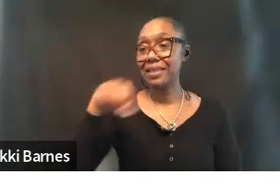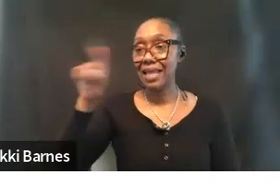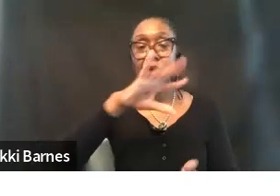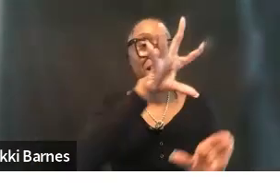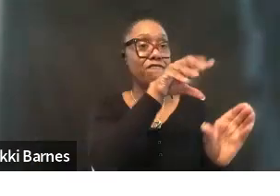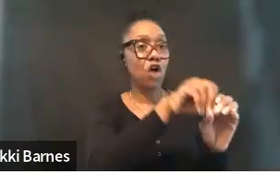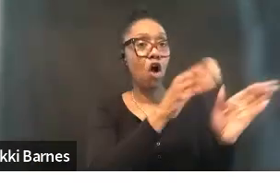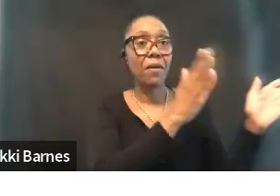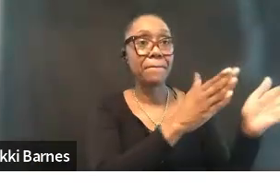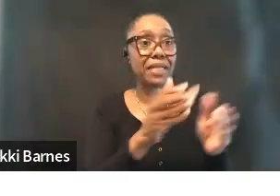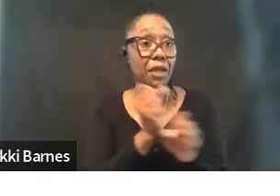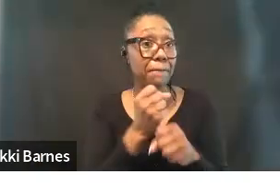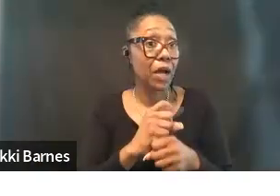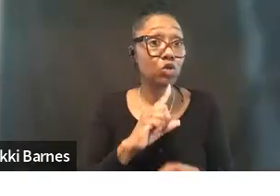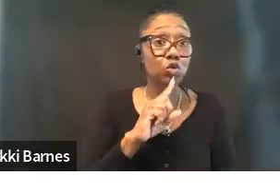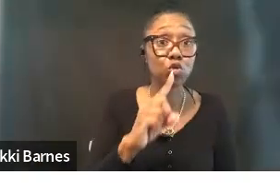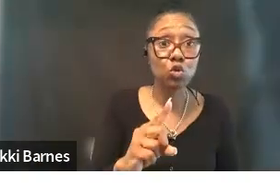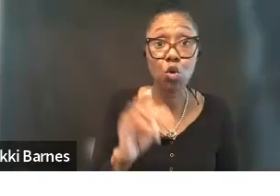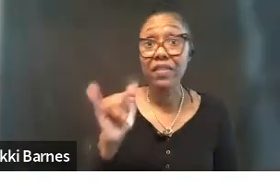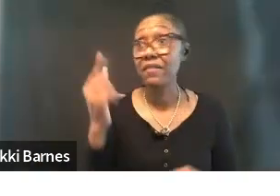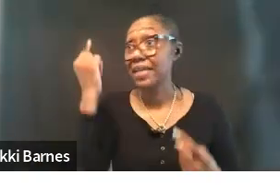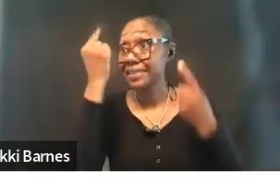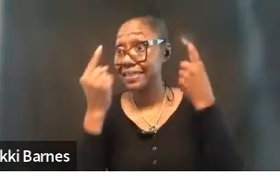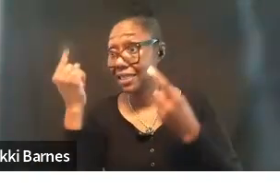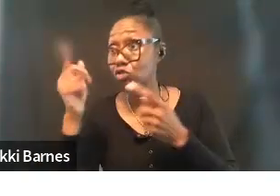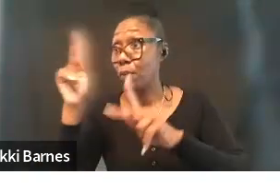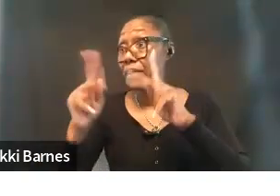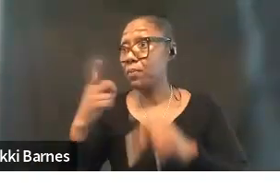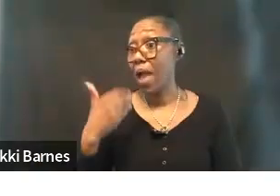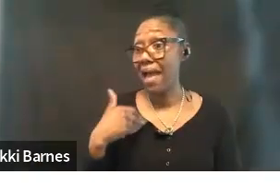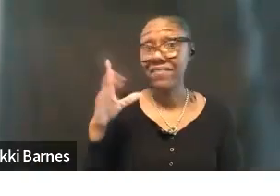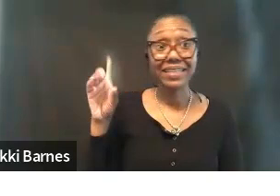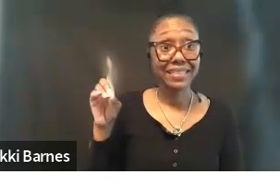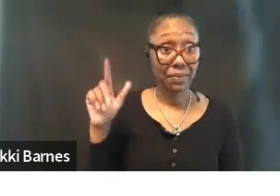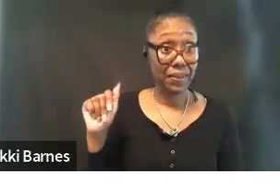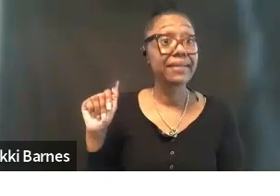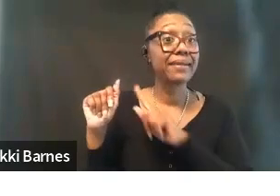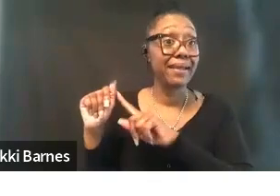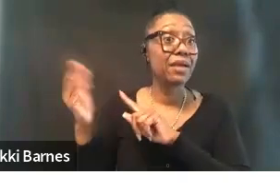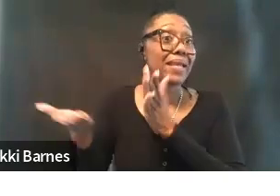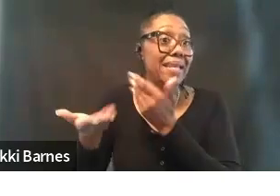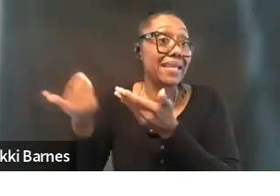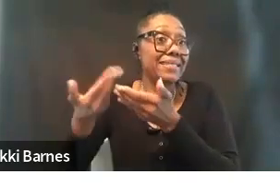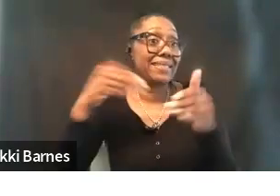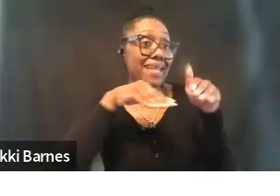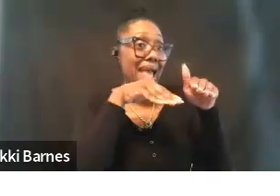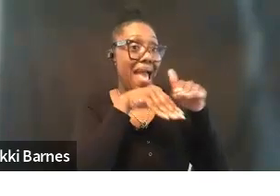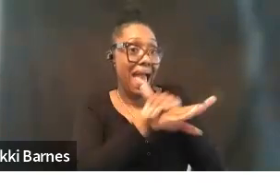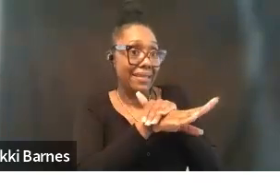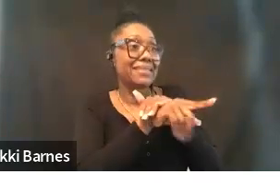That anything that needs to be considered so that individuals with disabilities can access their services that we're getting that done early in the process.